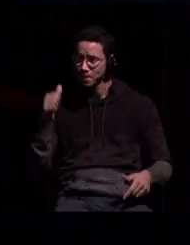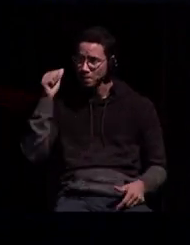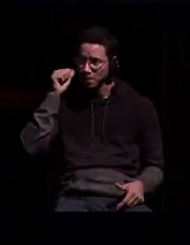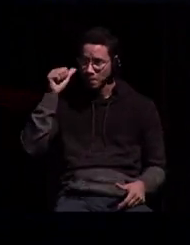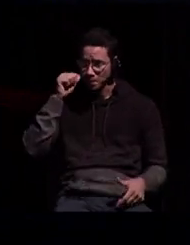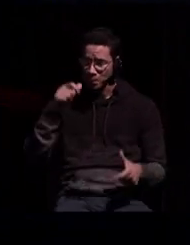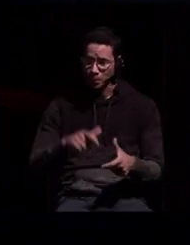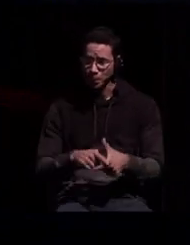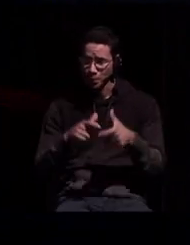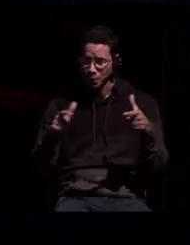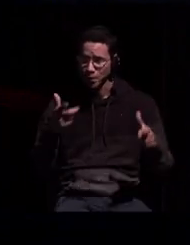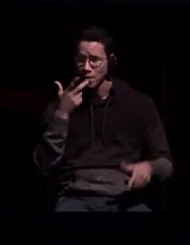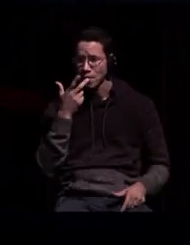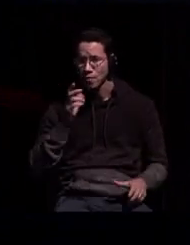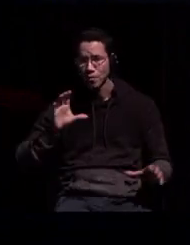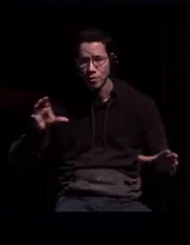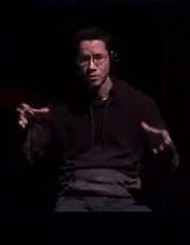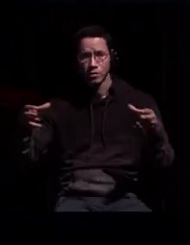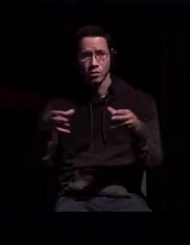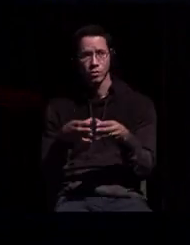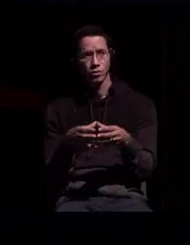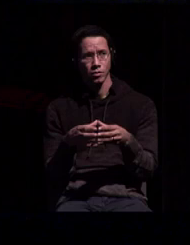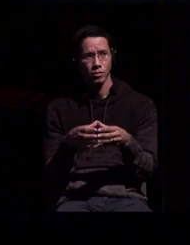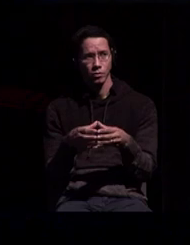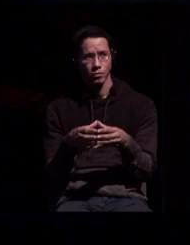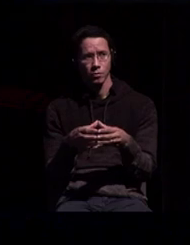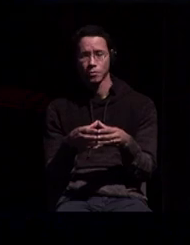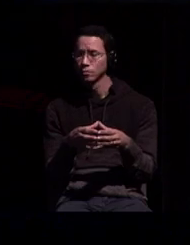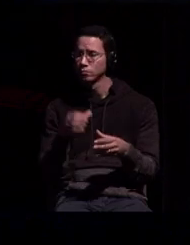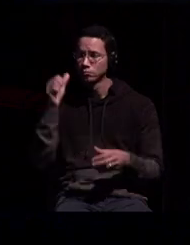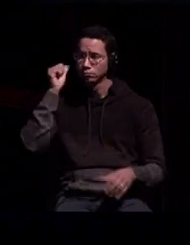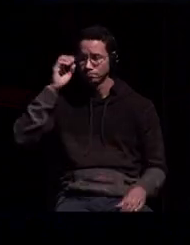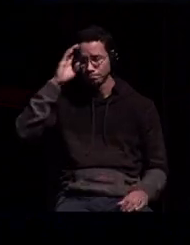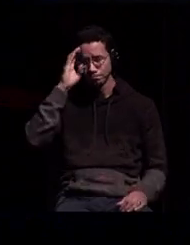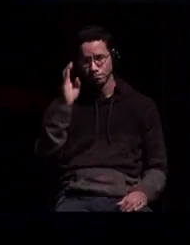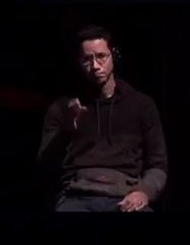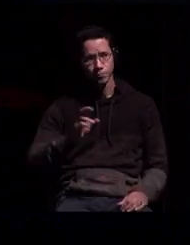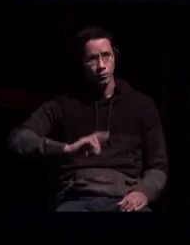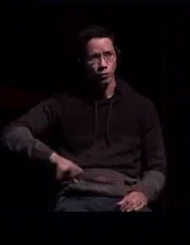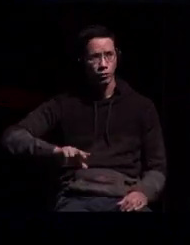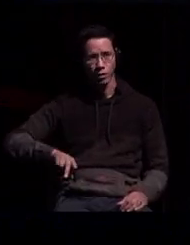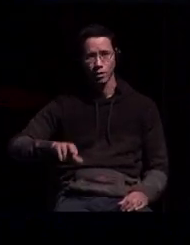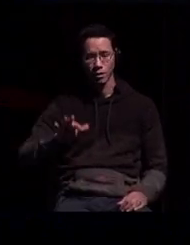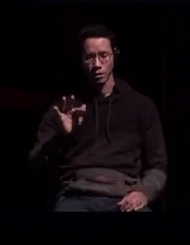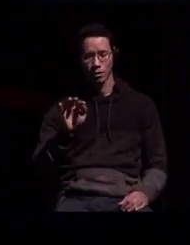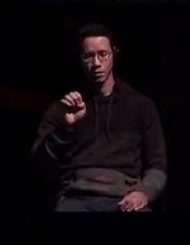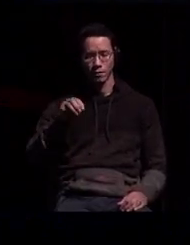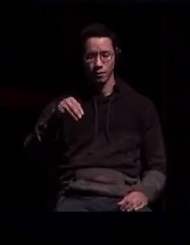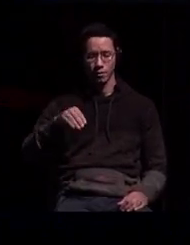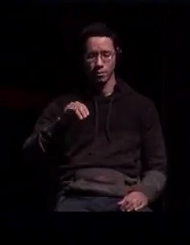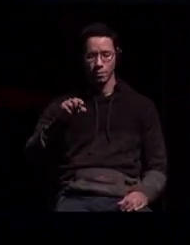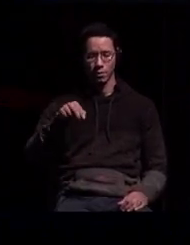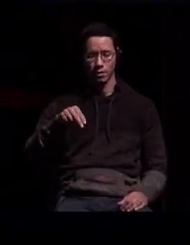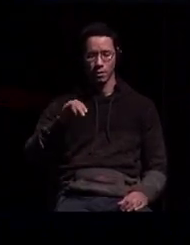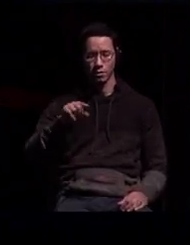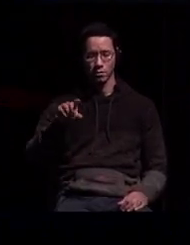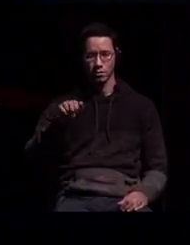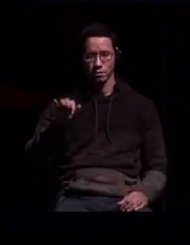which is not the same as feminization of work. When we talk about feminization of work,